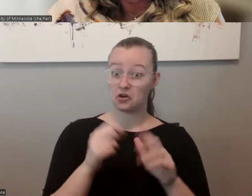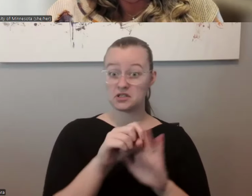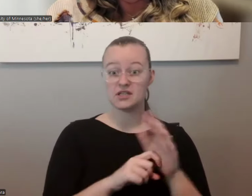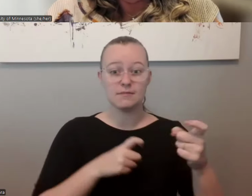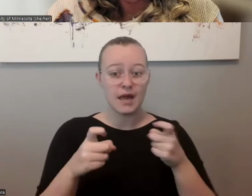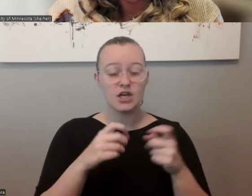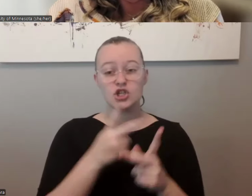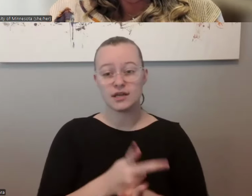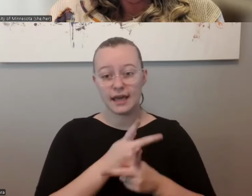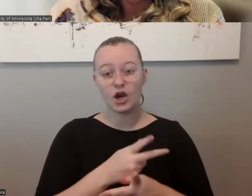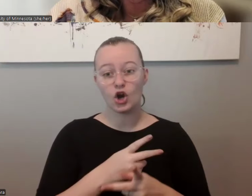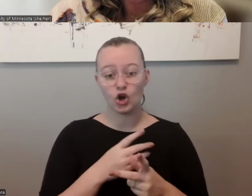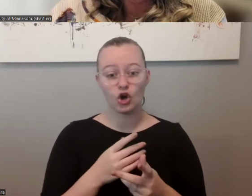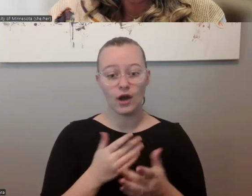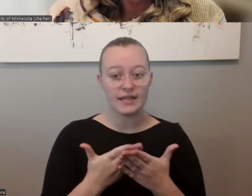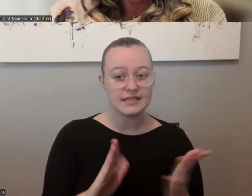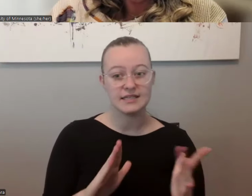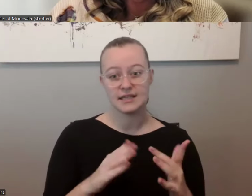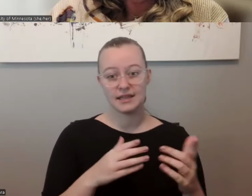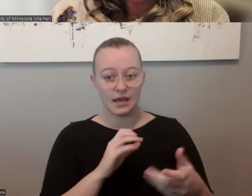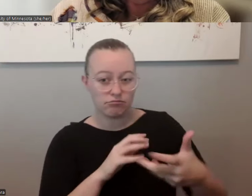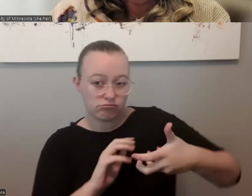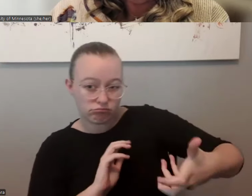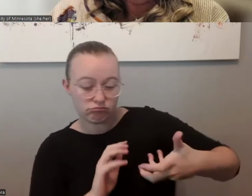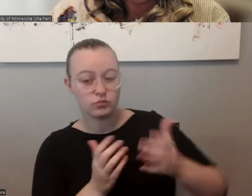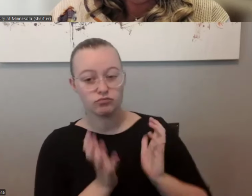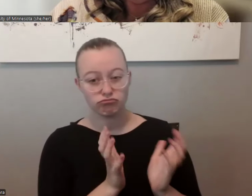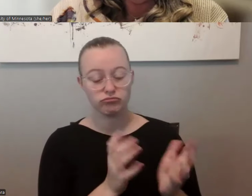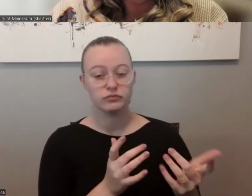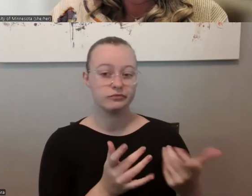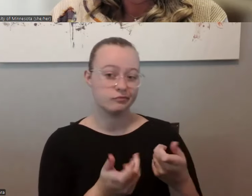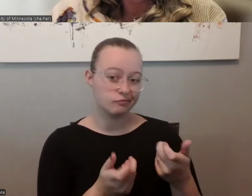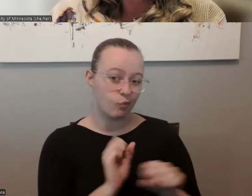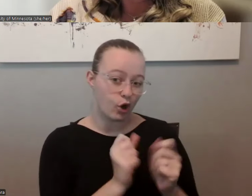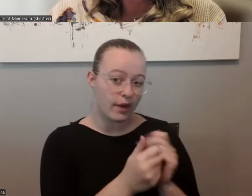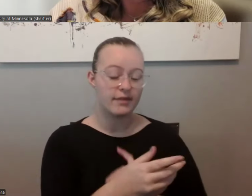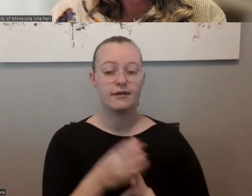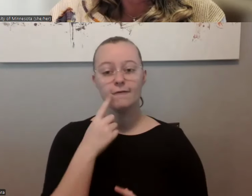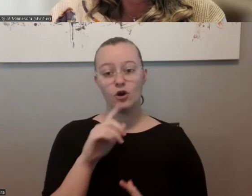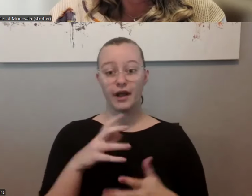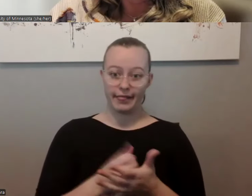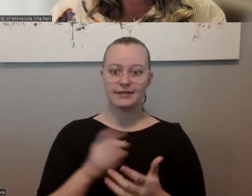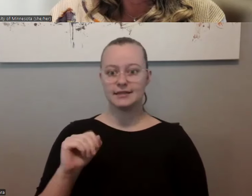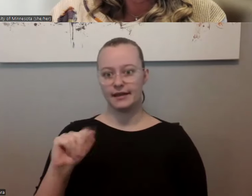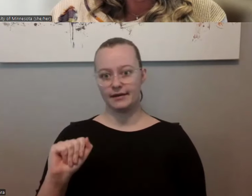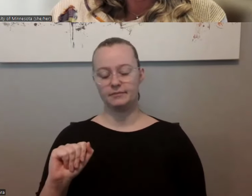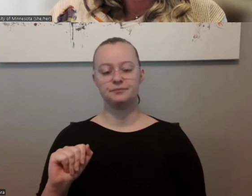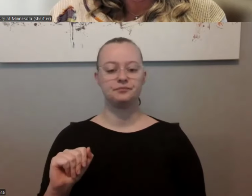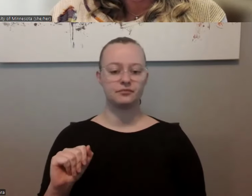entities that they work with to build in workforce data collection. So, we started doing data collection for them